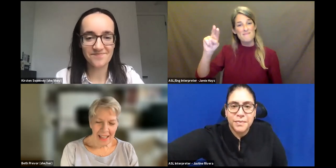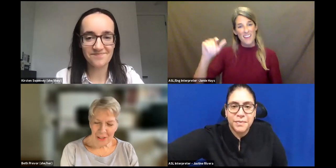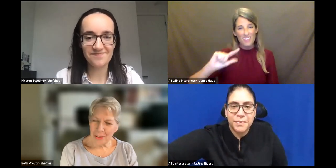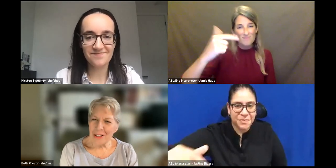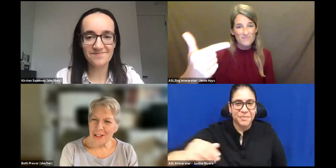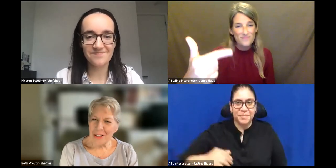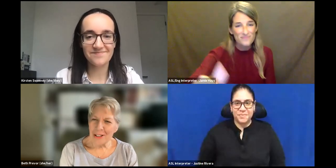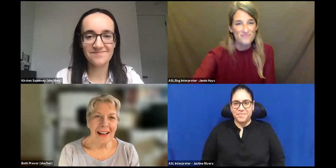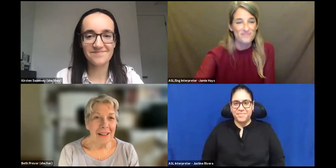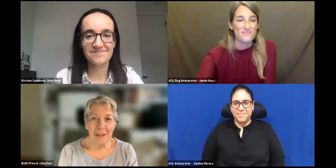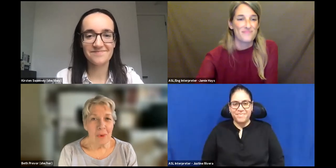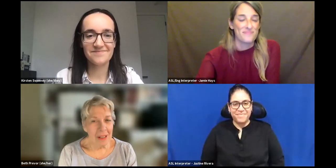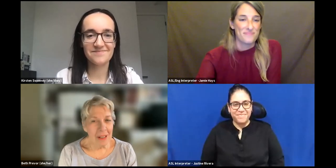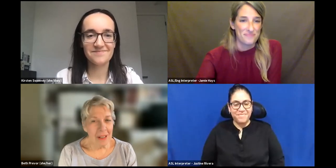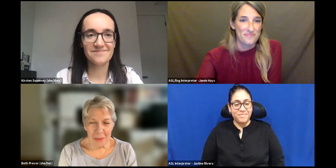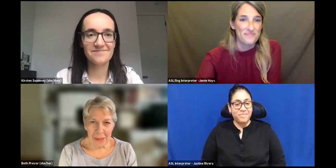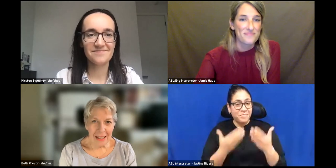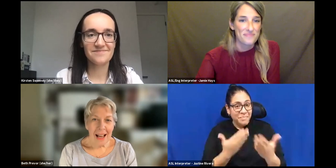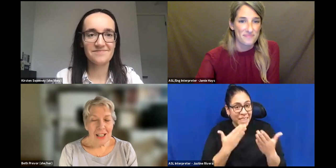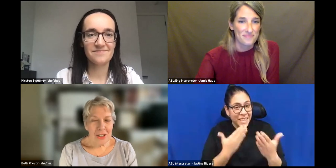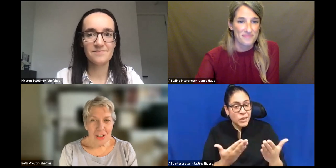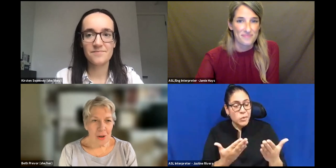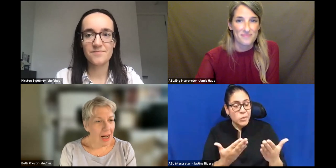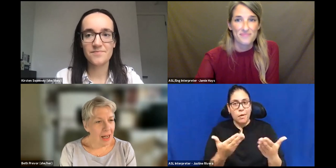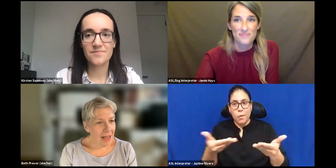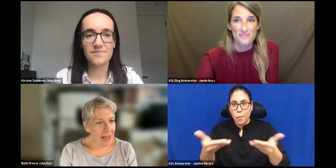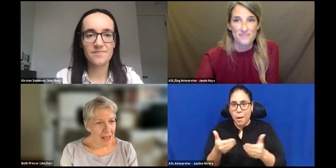Beth Prevor: Thank you Kirsten, and welcome everybody. So I am a